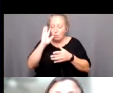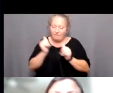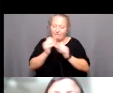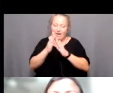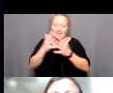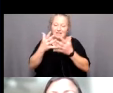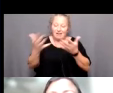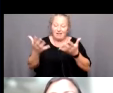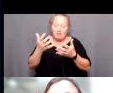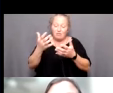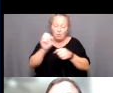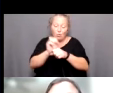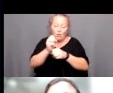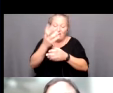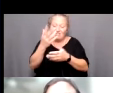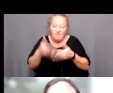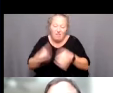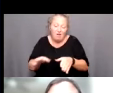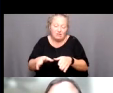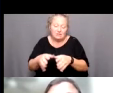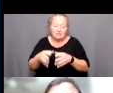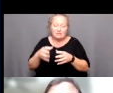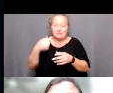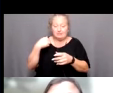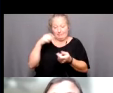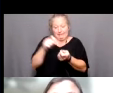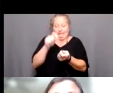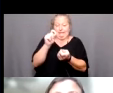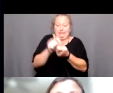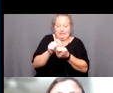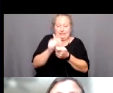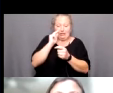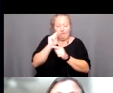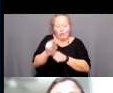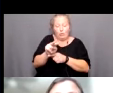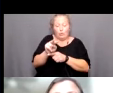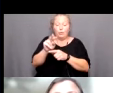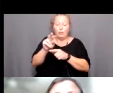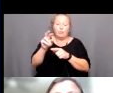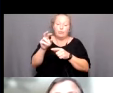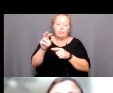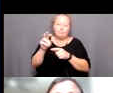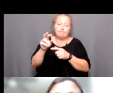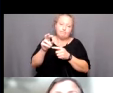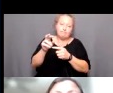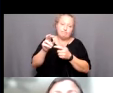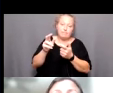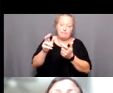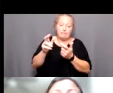going to face job losses, and I have a very particular and specific view